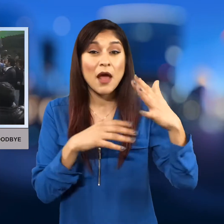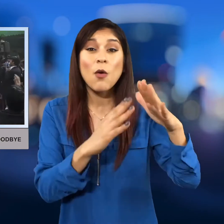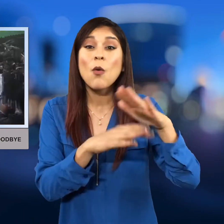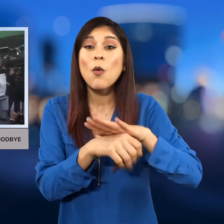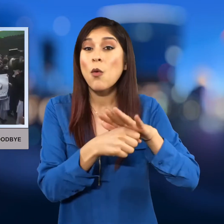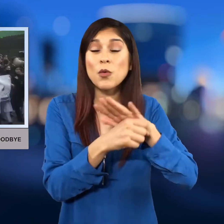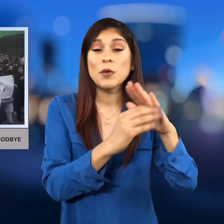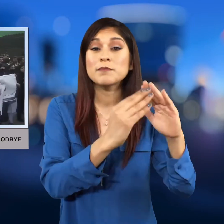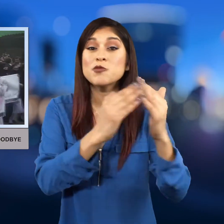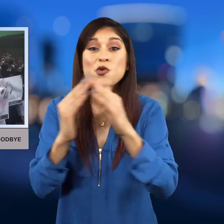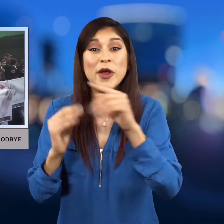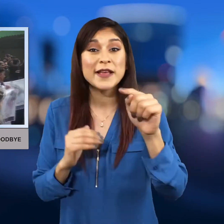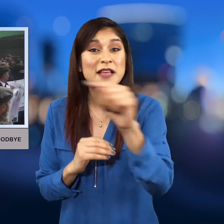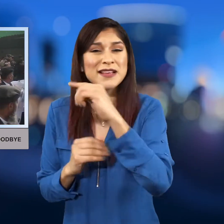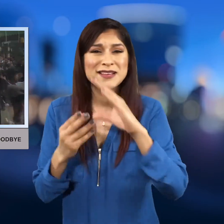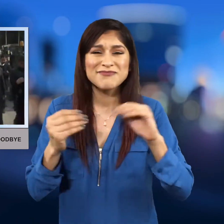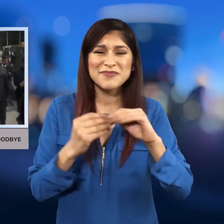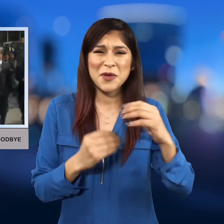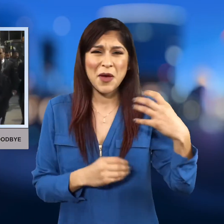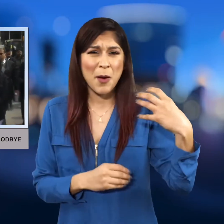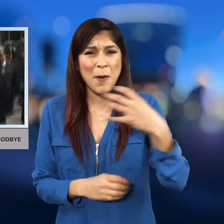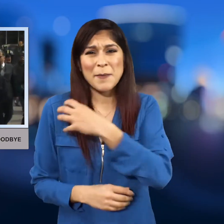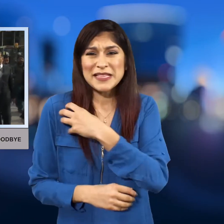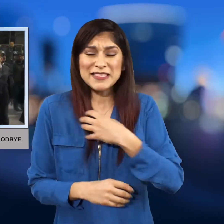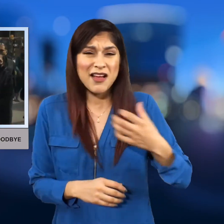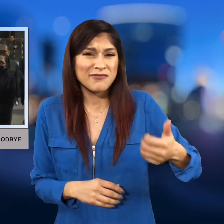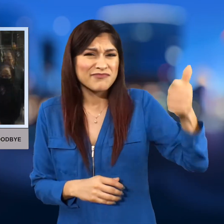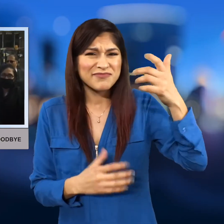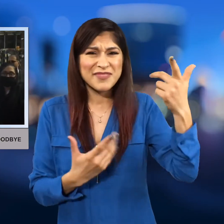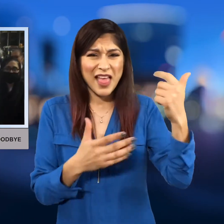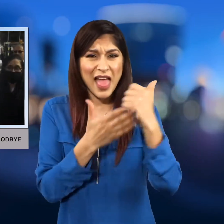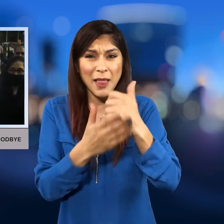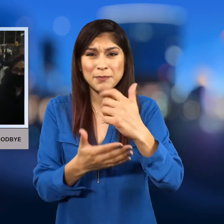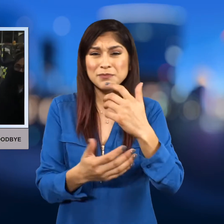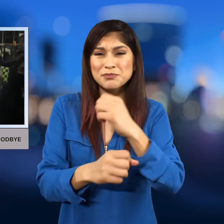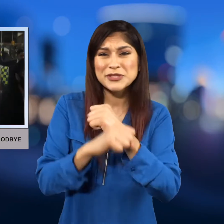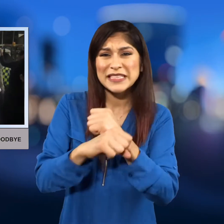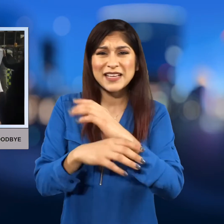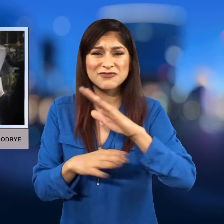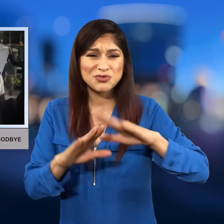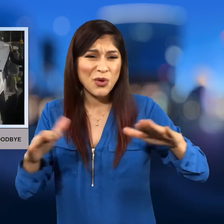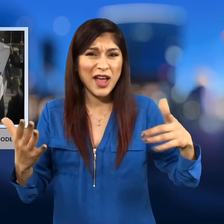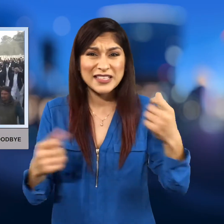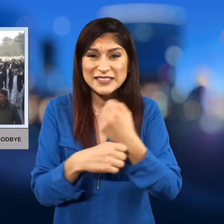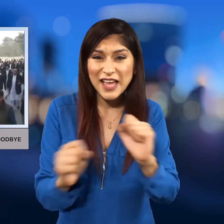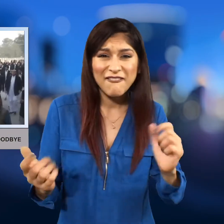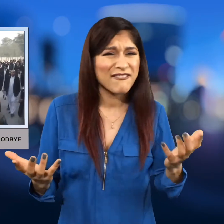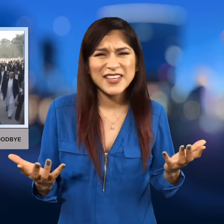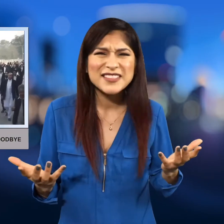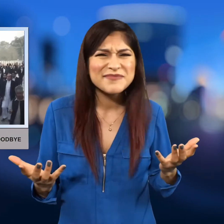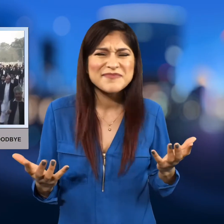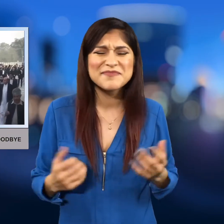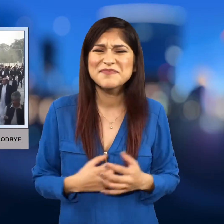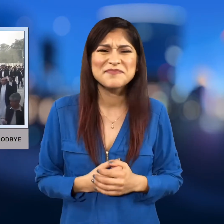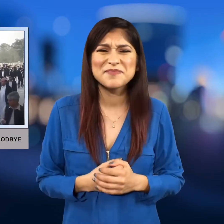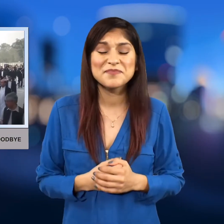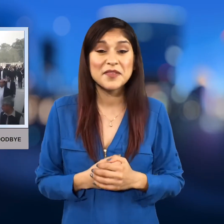Many in the local community say authorities have not done enough to keep their children safe.